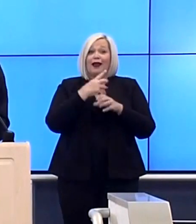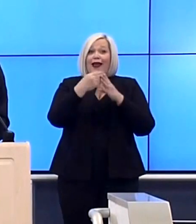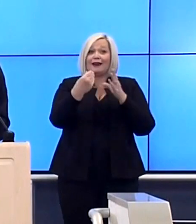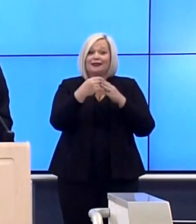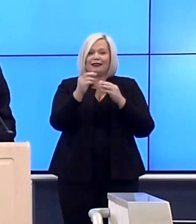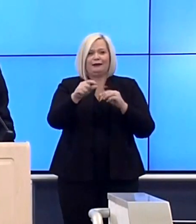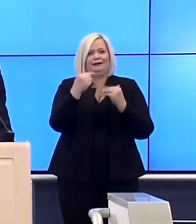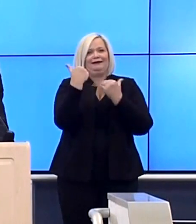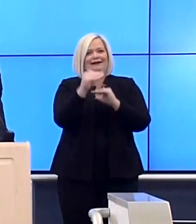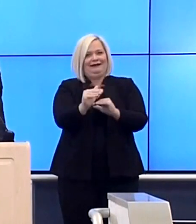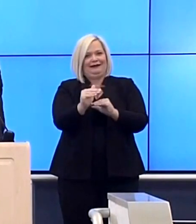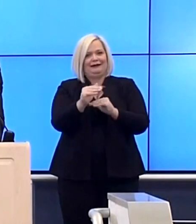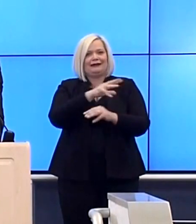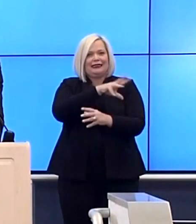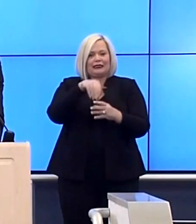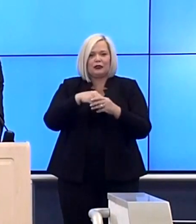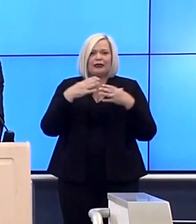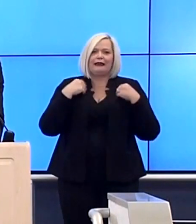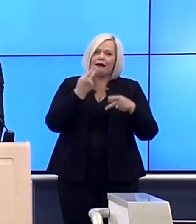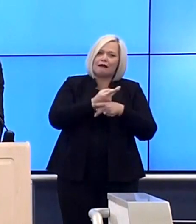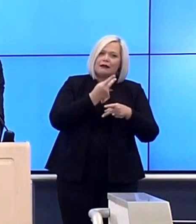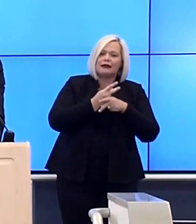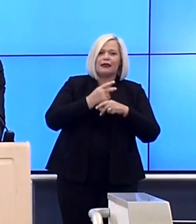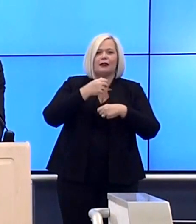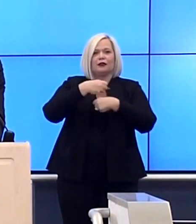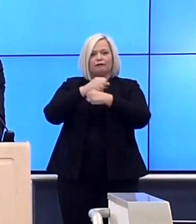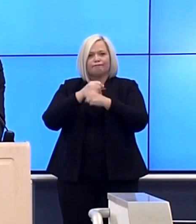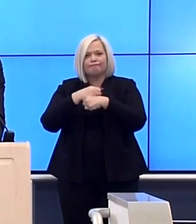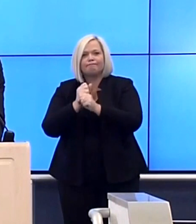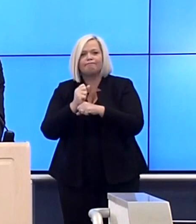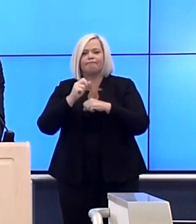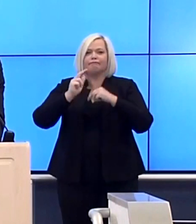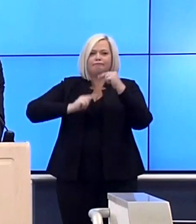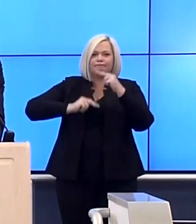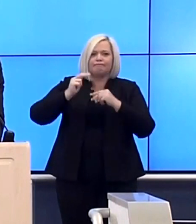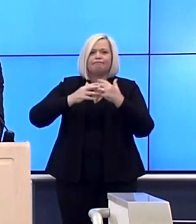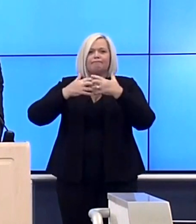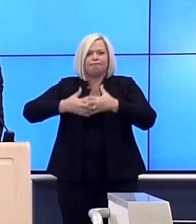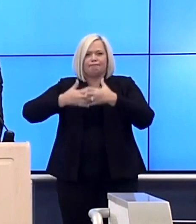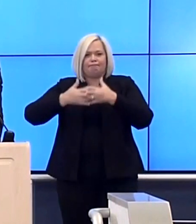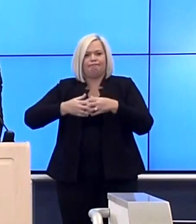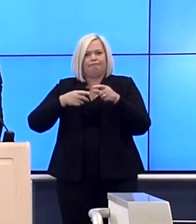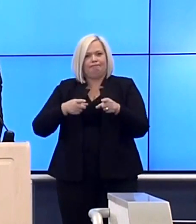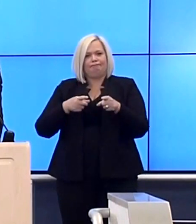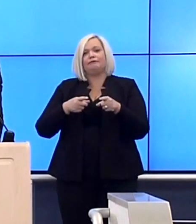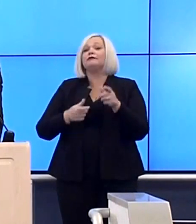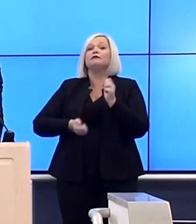NOT POSSIBLE. THIS INCLUDES MANUFACTURING, THIS INCLUDES MANUFACTURING, CONSTRUCTION, HEALTHCARE, AND A CONSTRUCTION, HEALTHCARE, AND A VERY FEW KINDS OF OFFICE WORK.